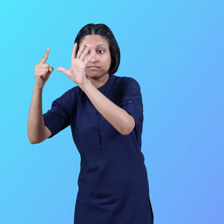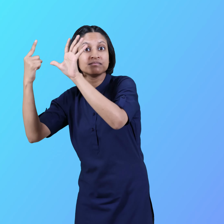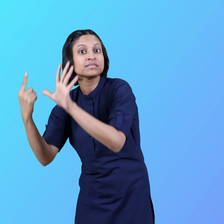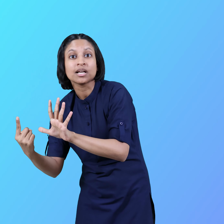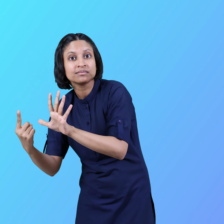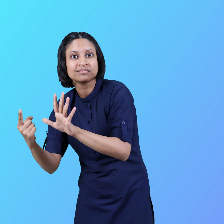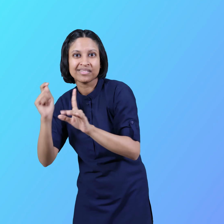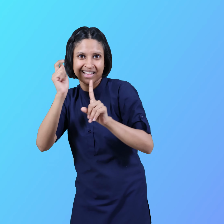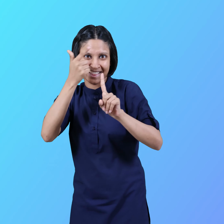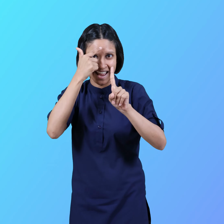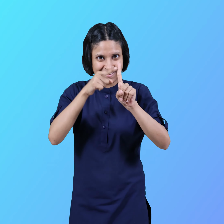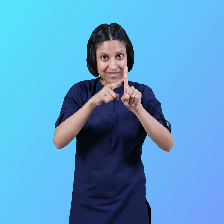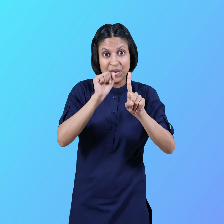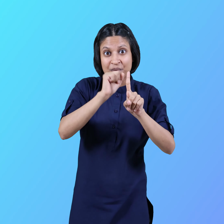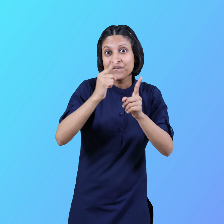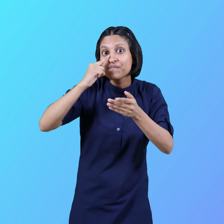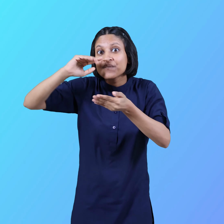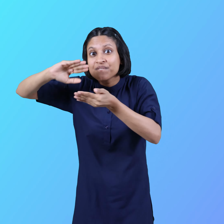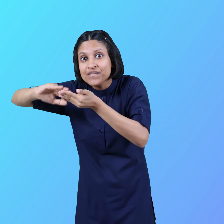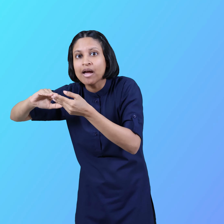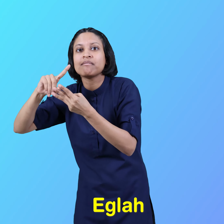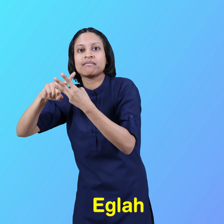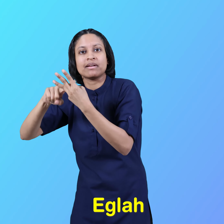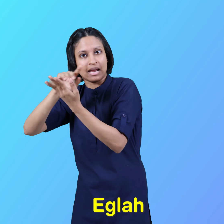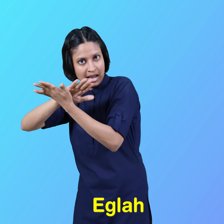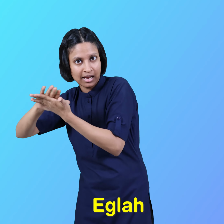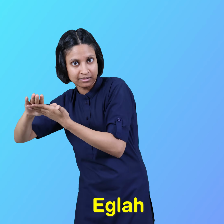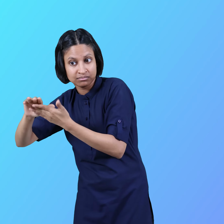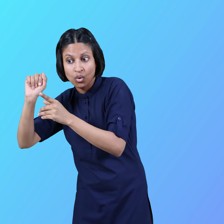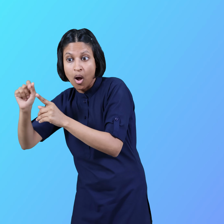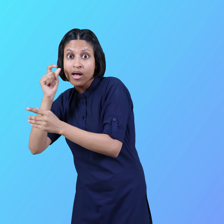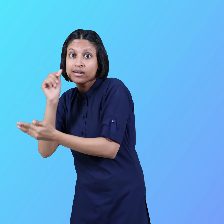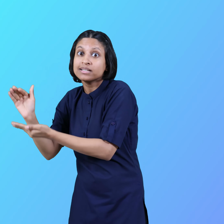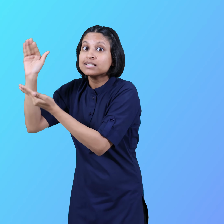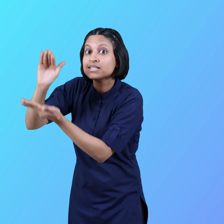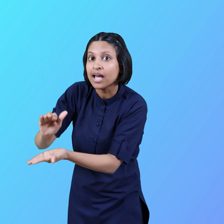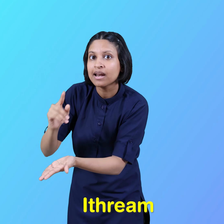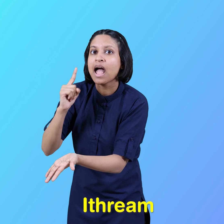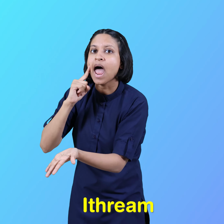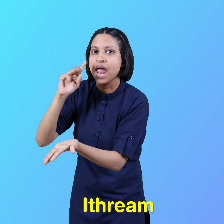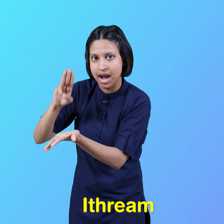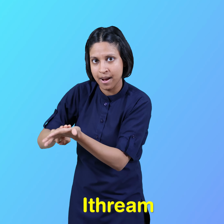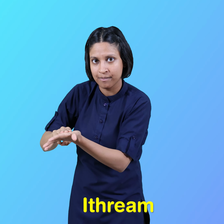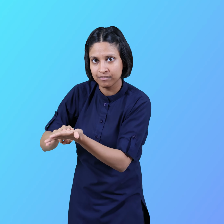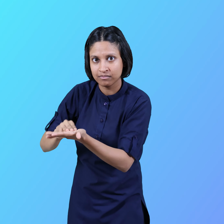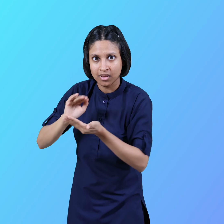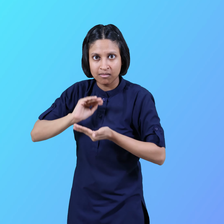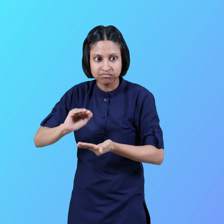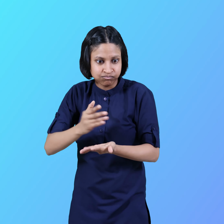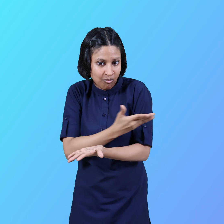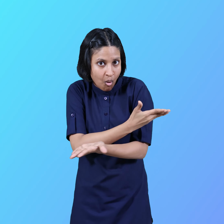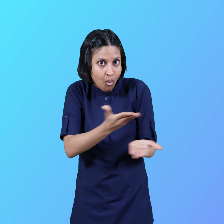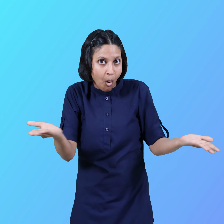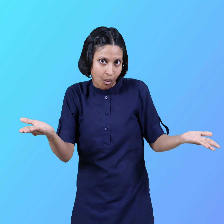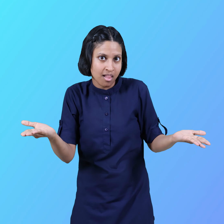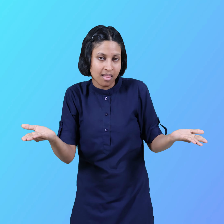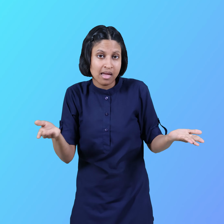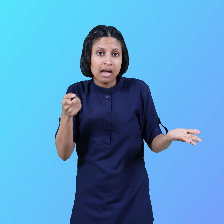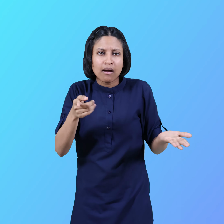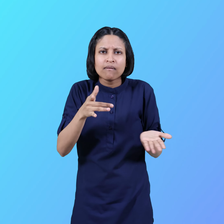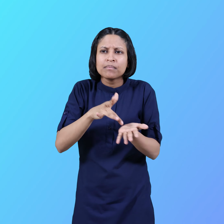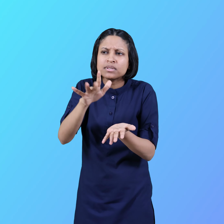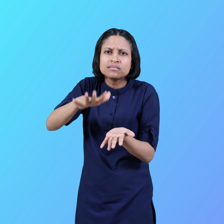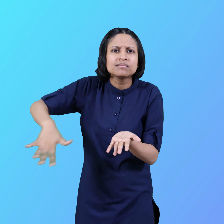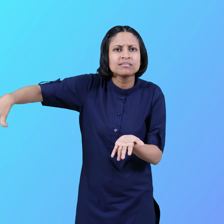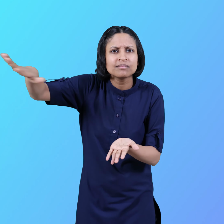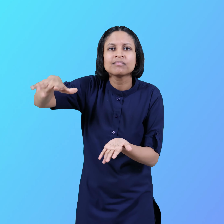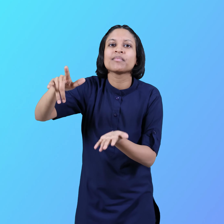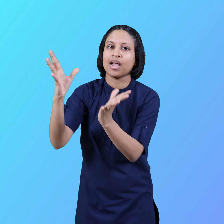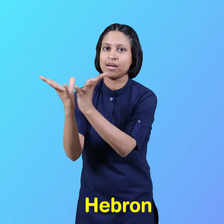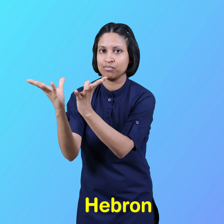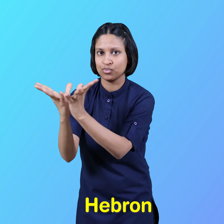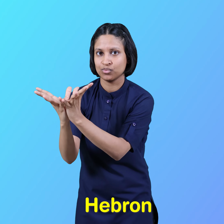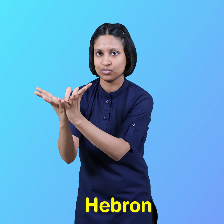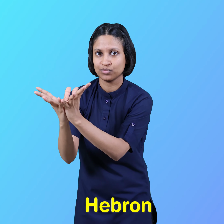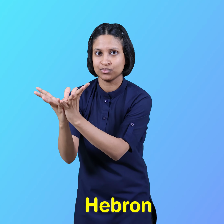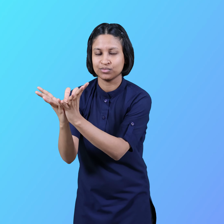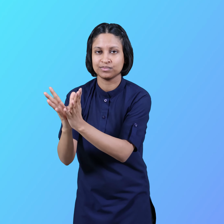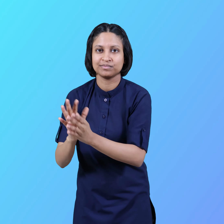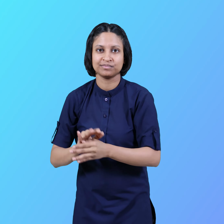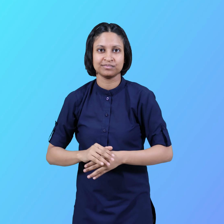The sixth son was Ithream, whose mother was David’s wife Eglah. These sons were all born at Hebron.